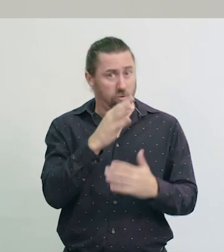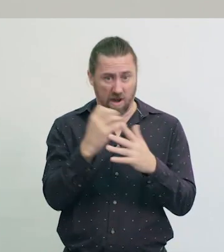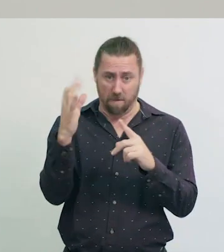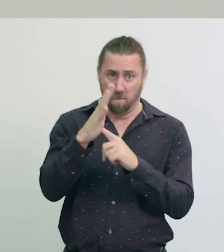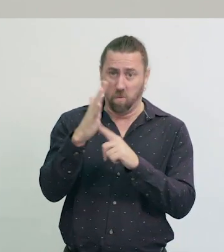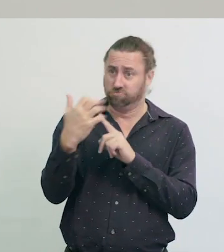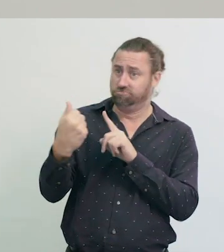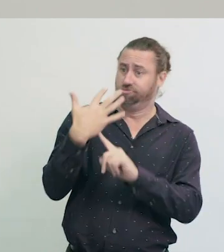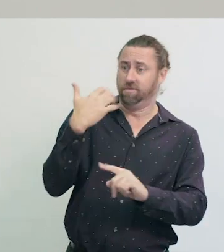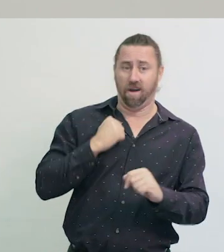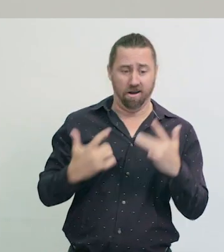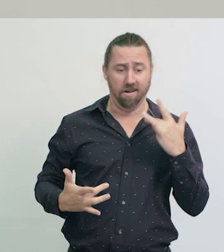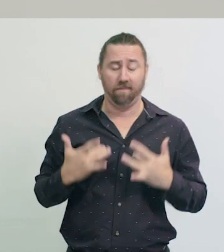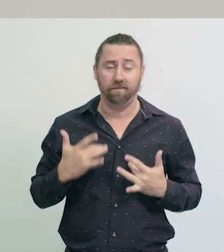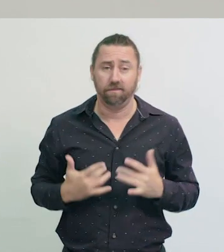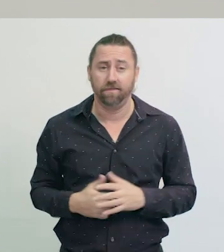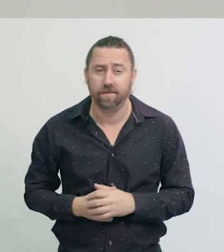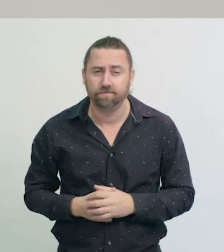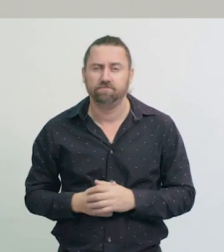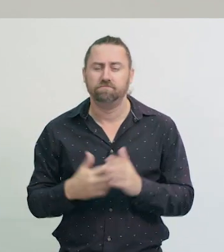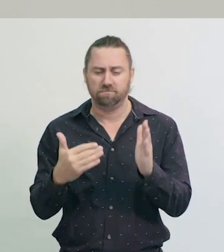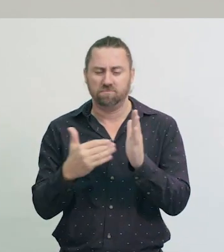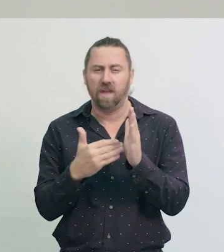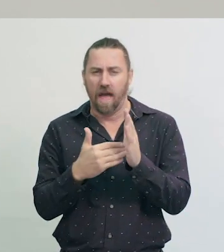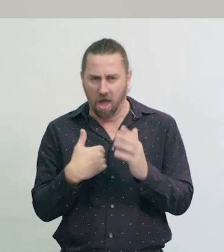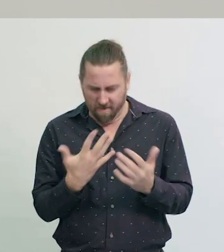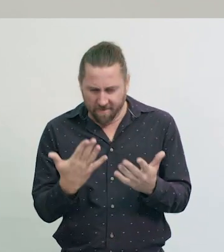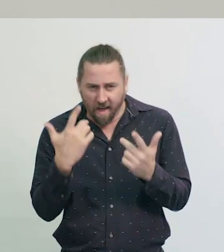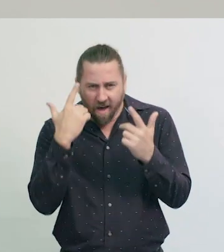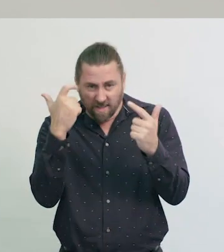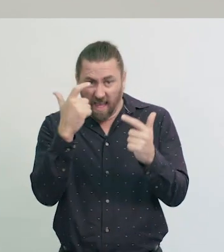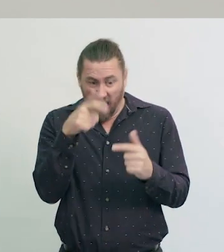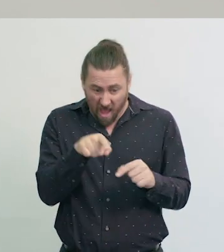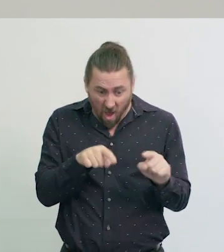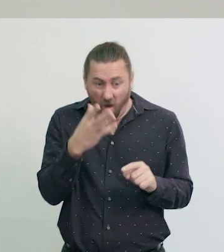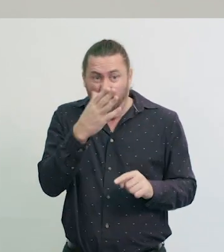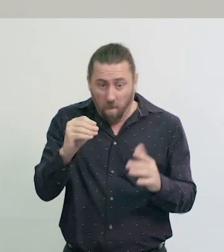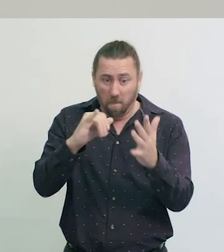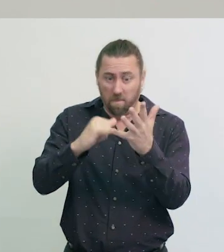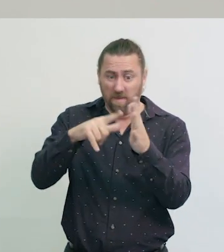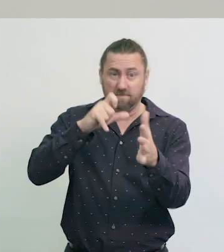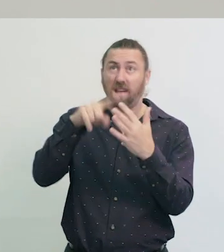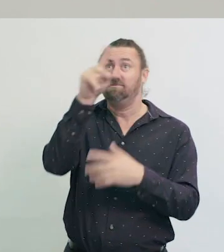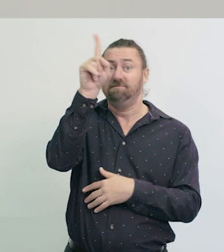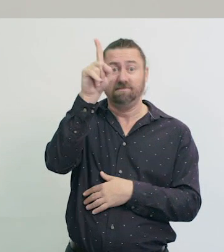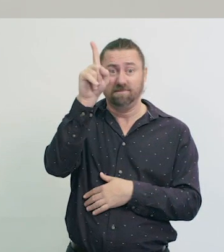Today, we're going to look at a few space-inspired objects, that are making life better for all of us here on Earth.